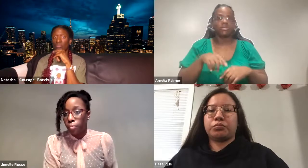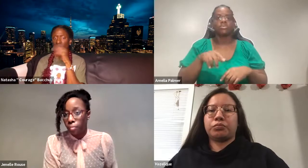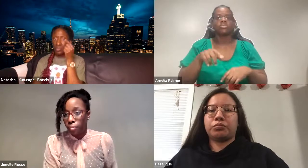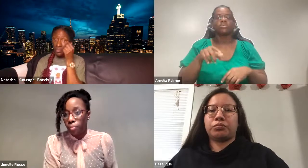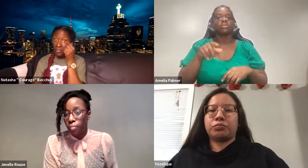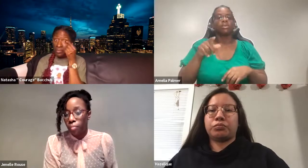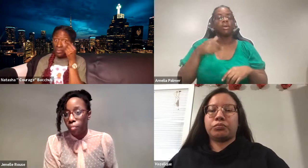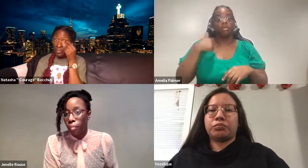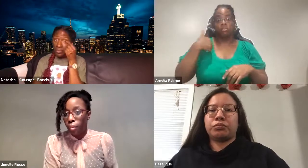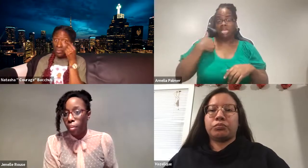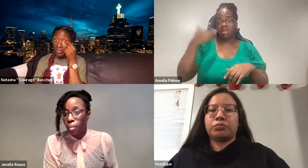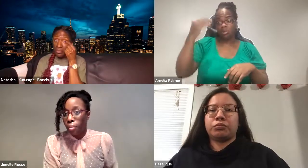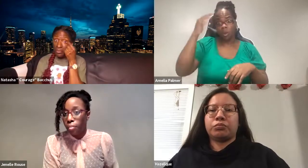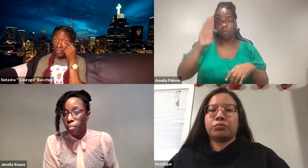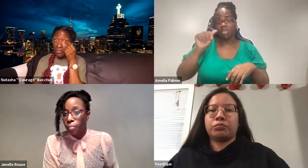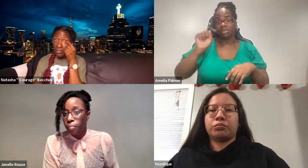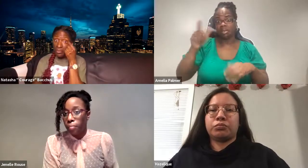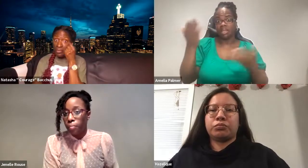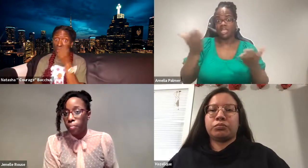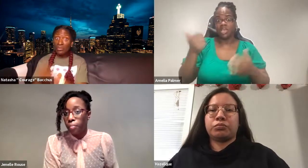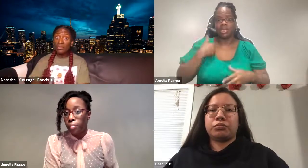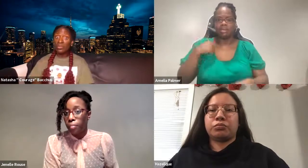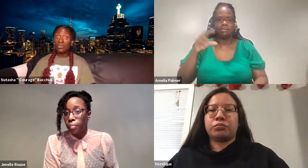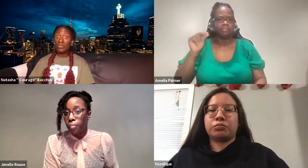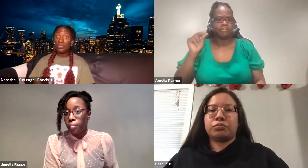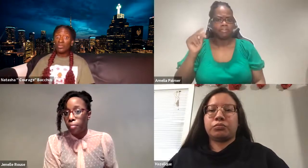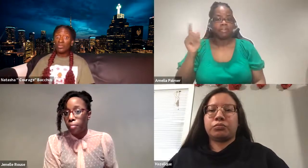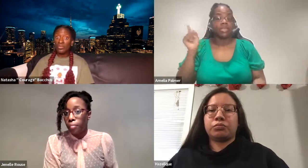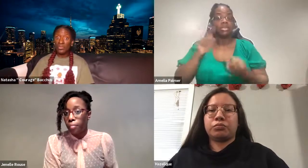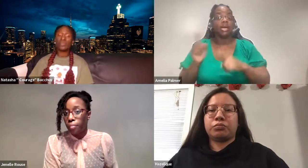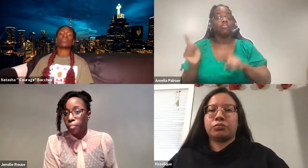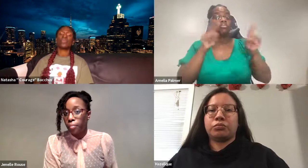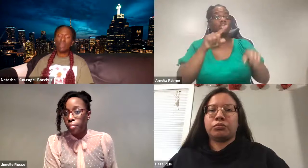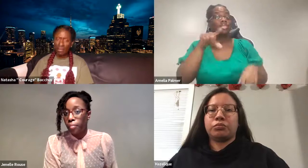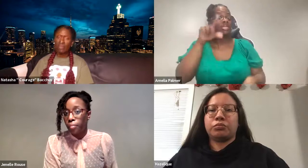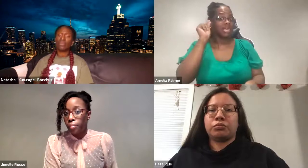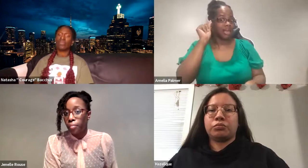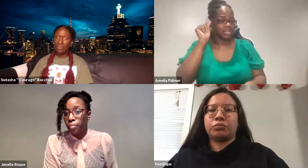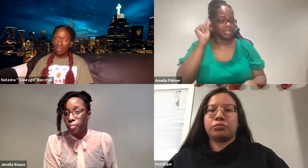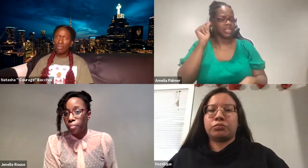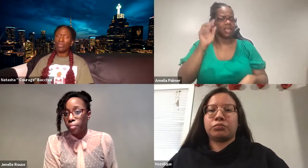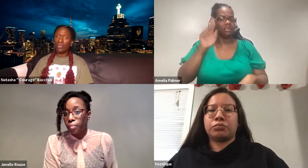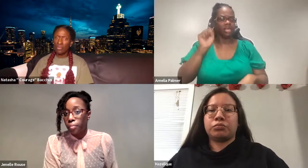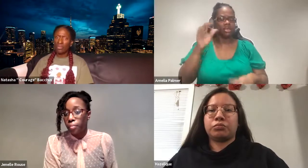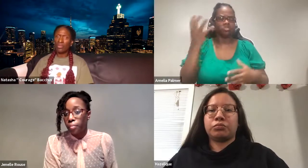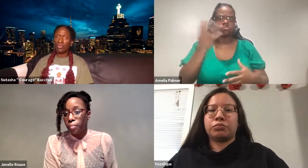as janelle said, american sign language is a standard ASL and i didn't know a lot about BASL